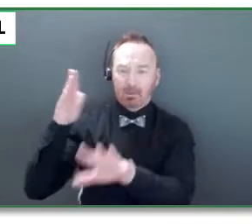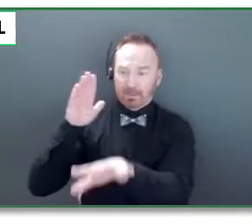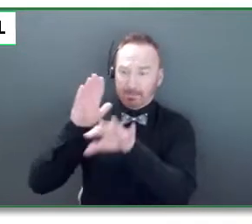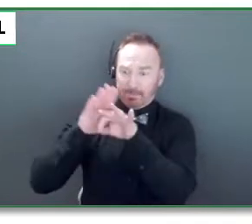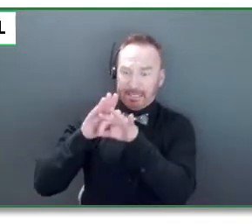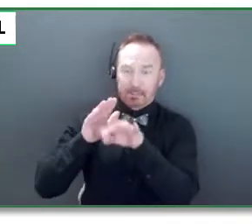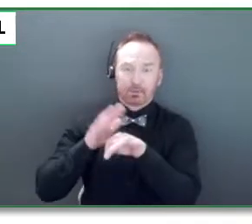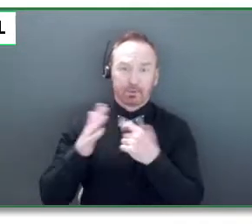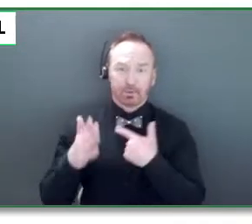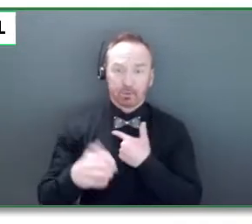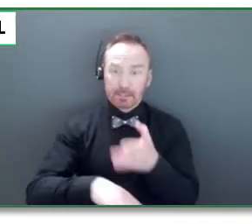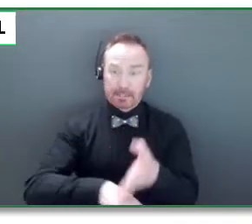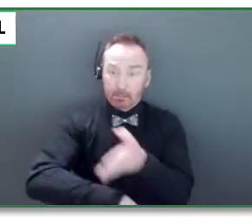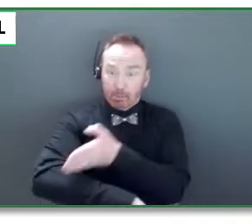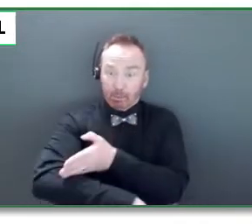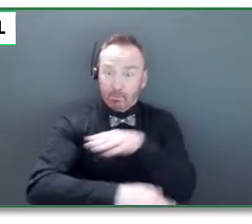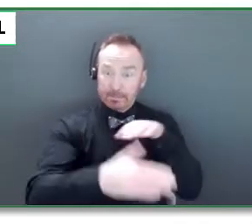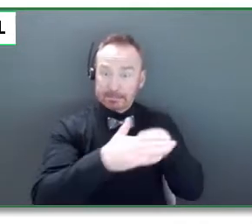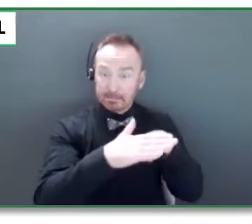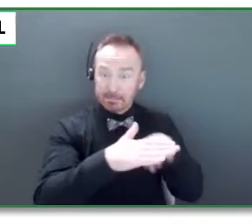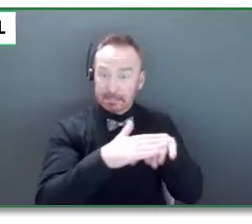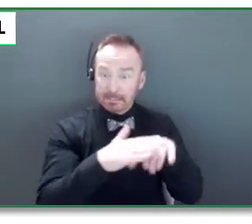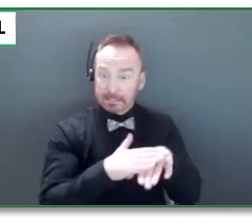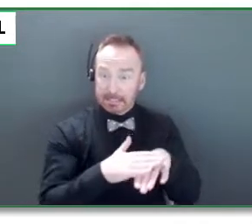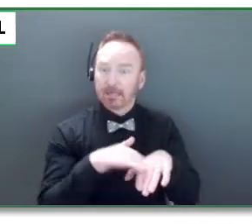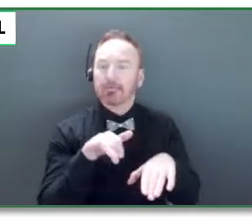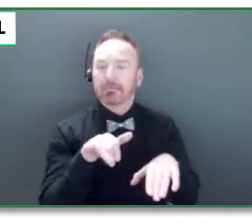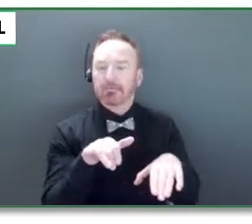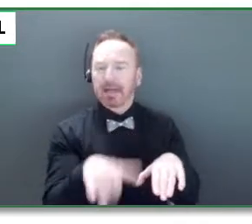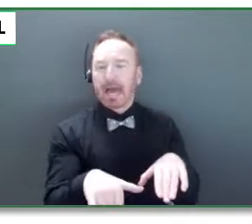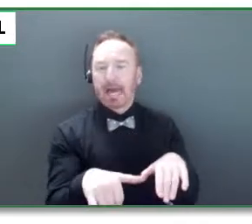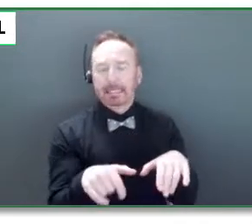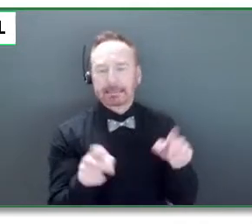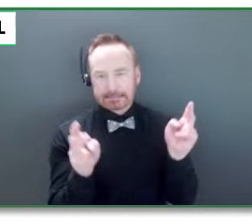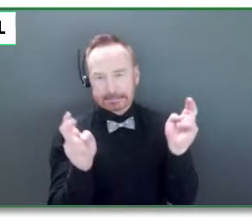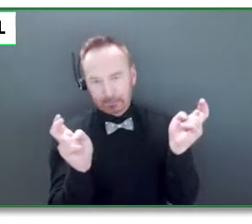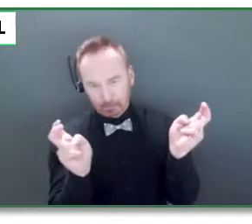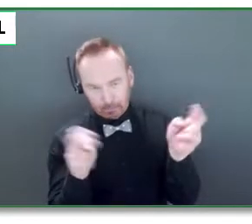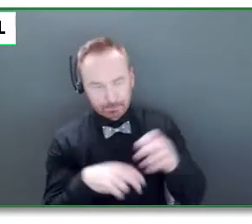is definitely a big issue. And finally for the visitor